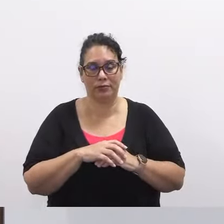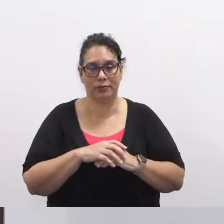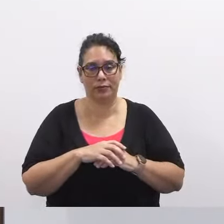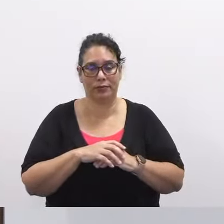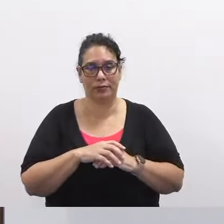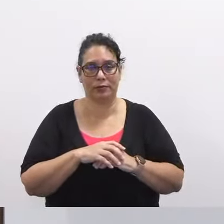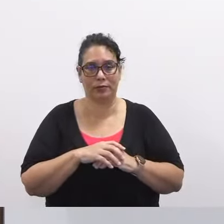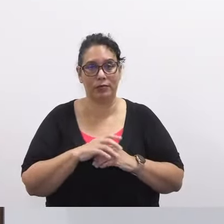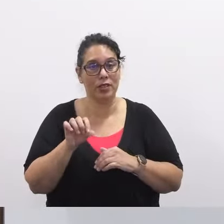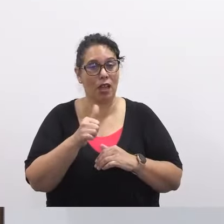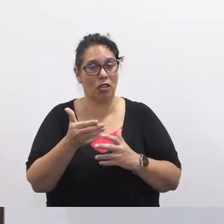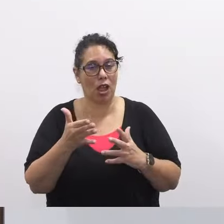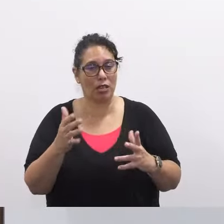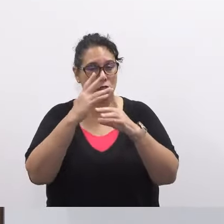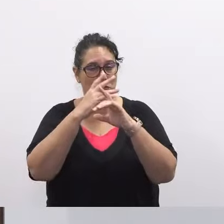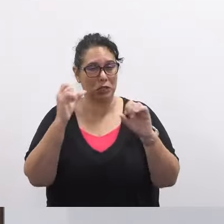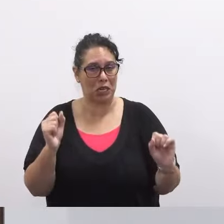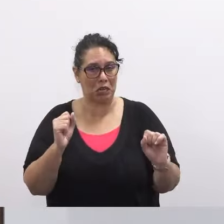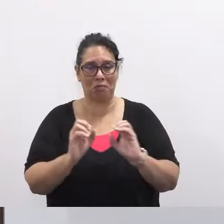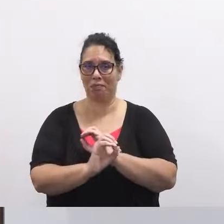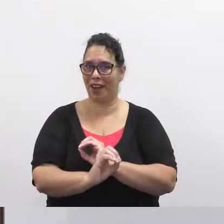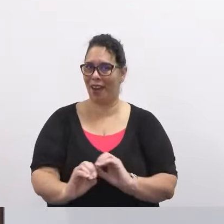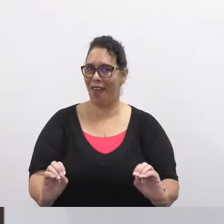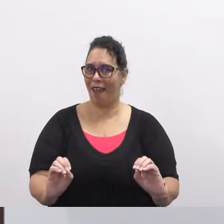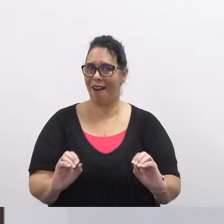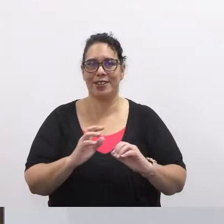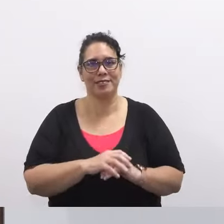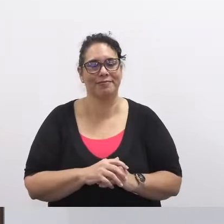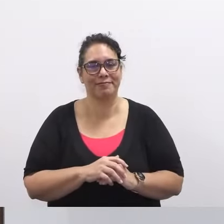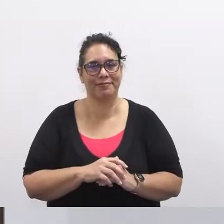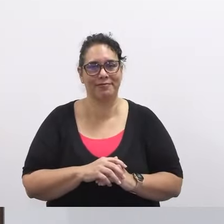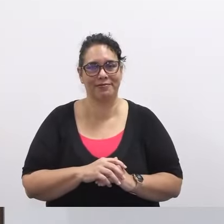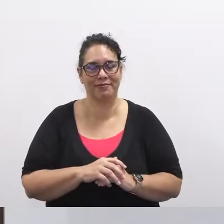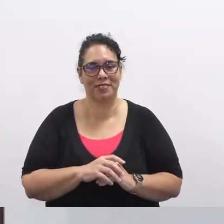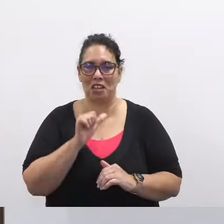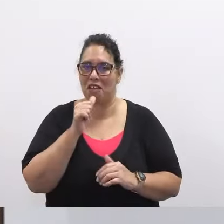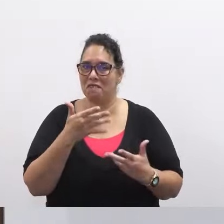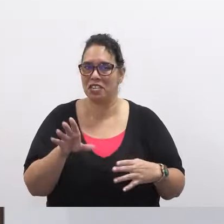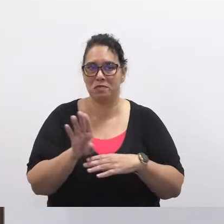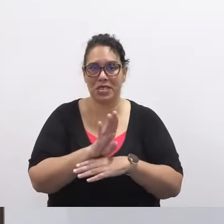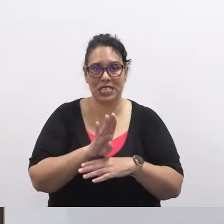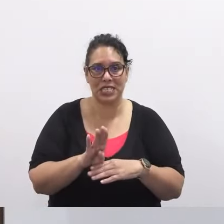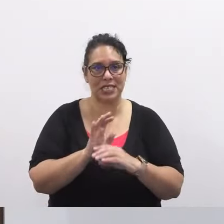Other items, superintendents item, we have none tonight. Unfinished business, we have none.